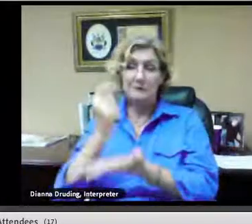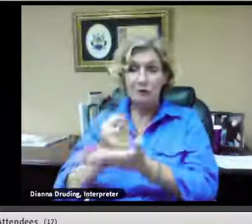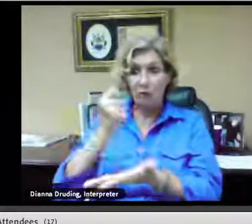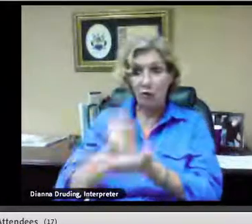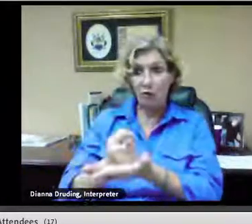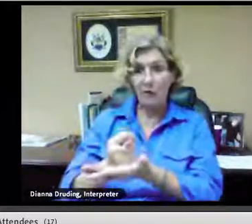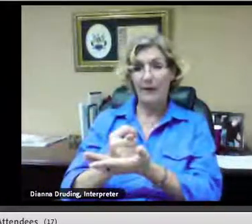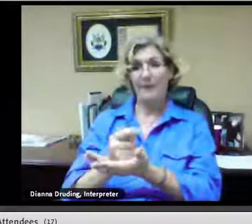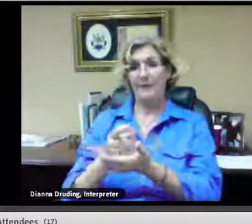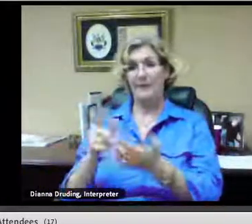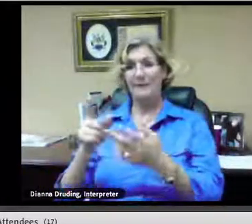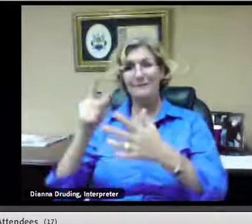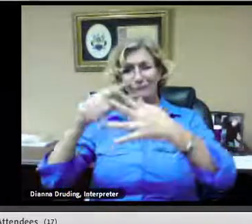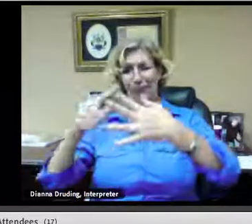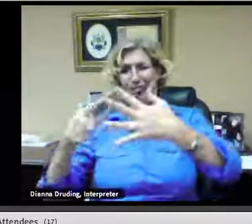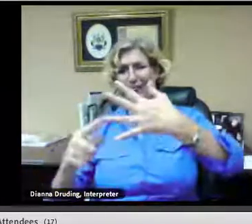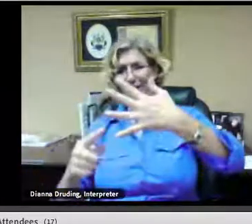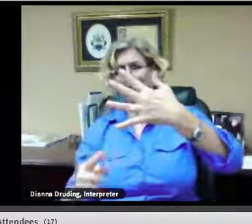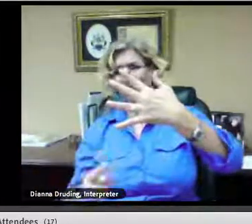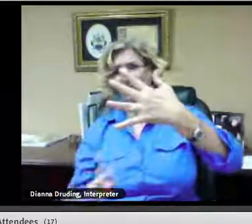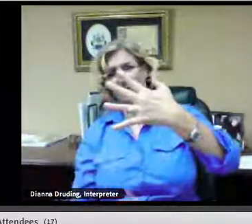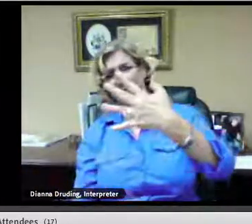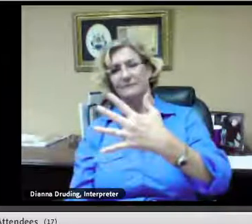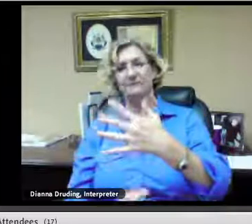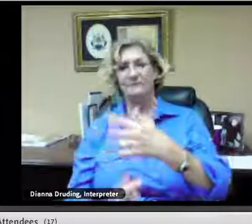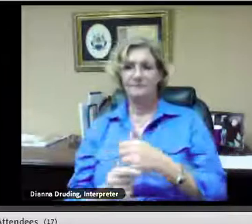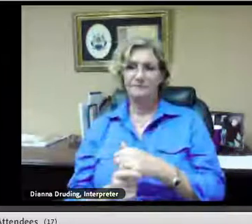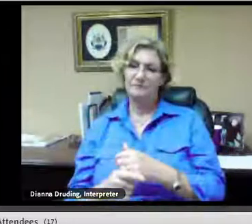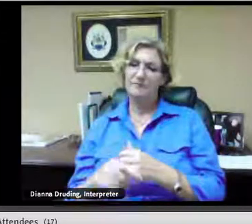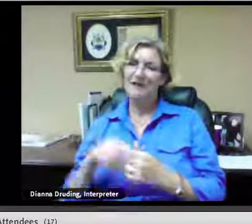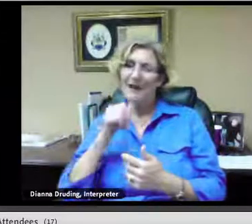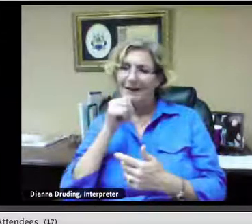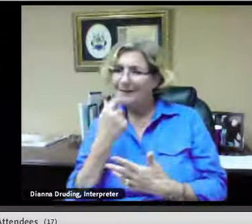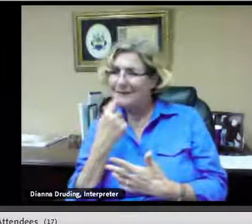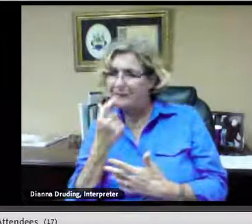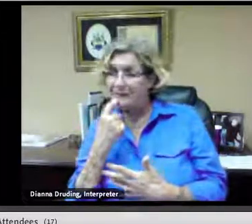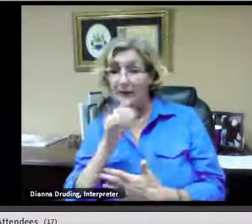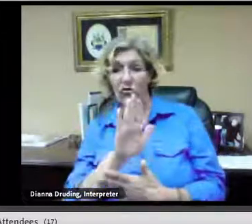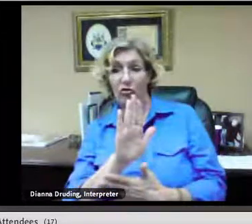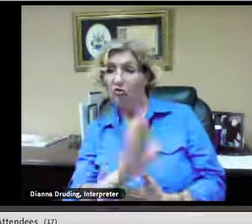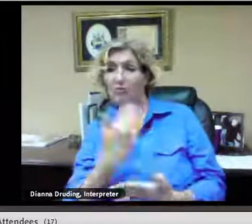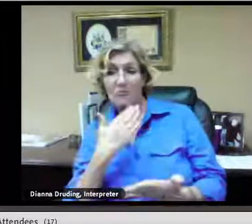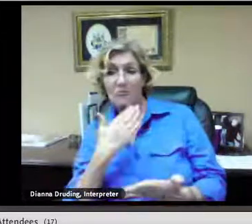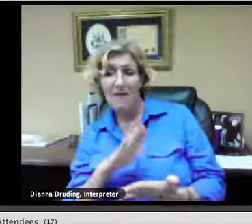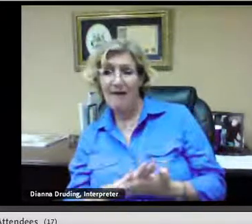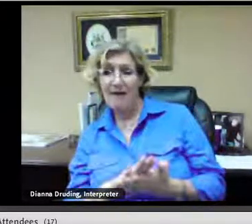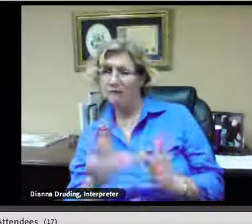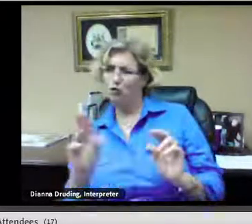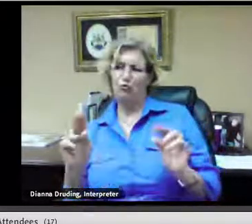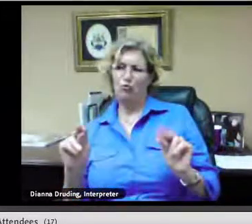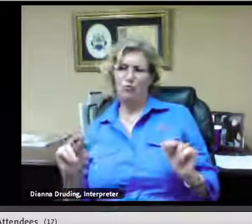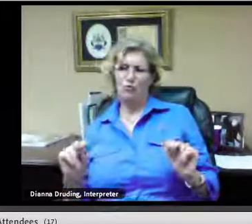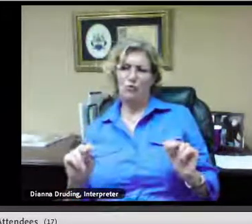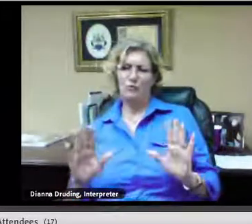And I'm not saying that those are bad systems, by any stretch. I'm just saying that all of those have been kind of designed